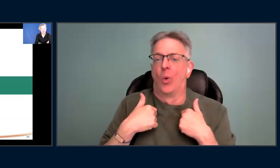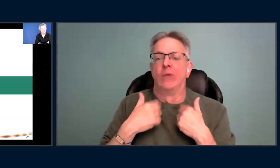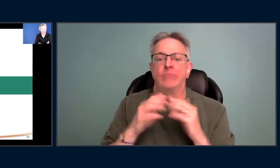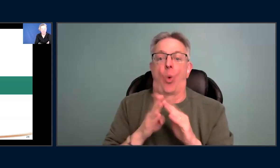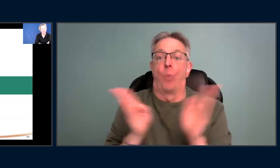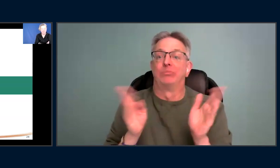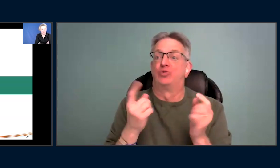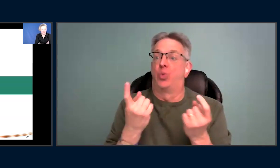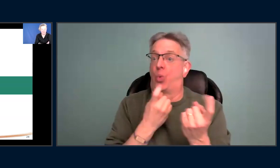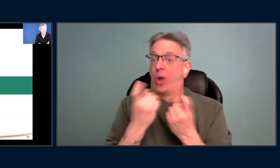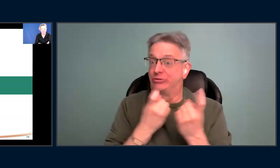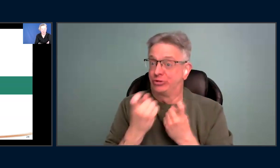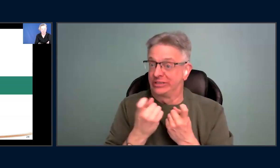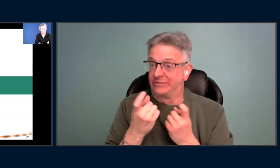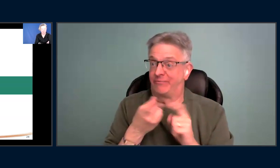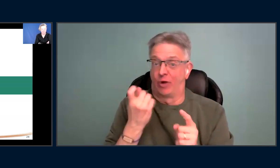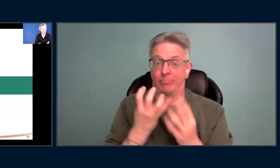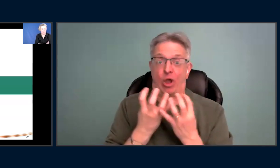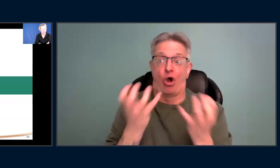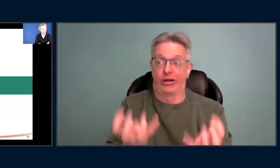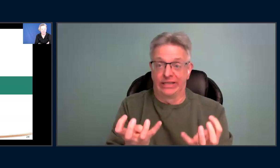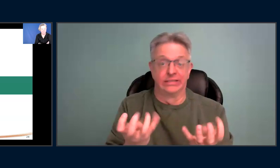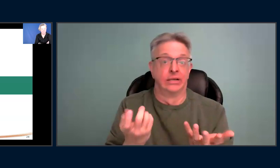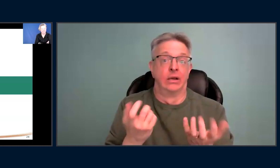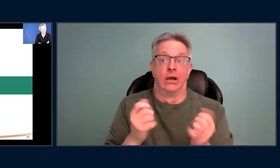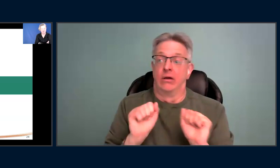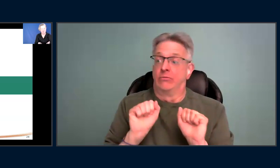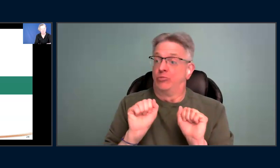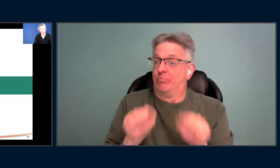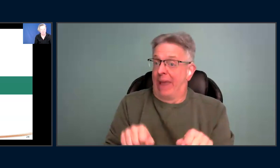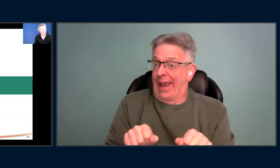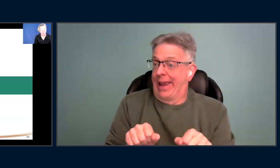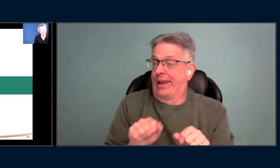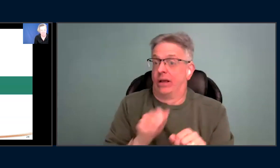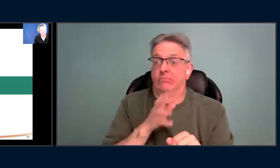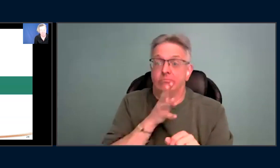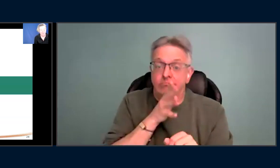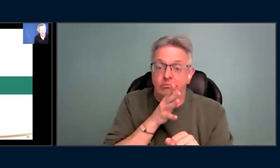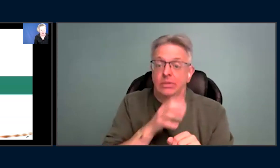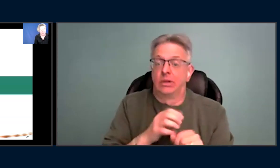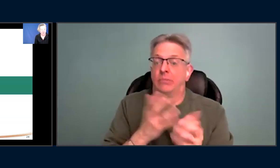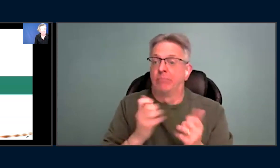and Alayna, as well. Thank you. If you wouldn't mind, you can stay on video for a brief moment just in case there are questions